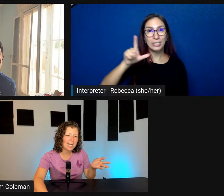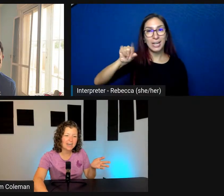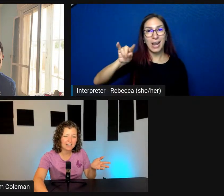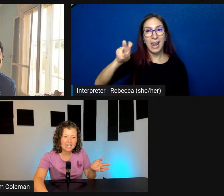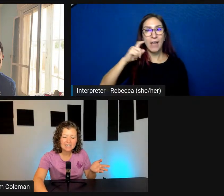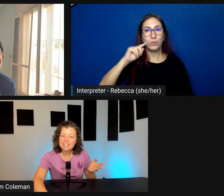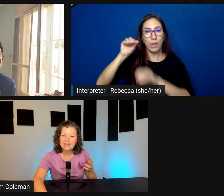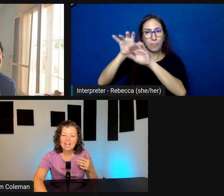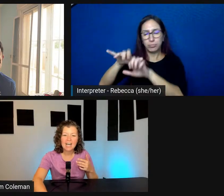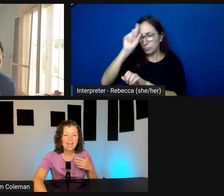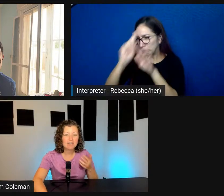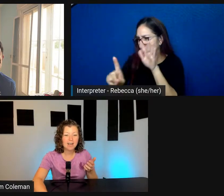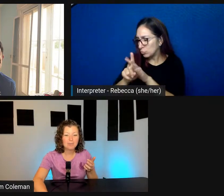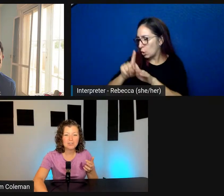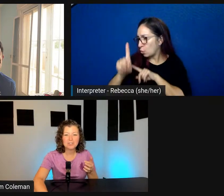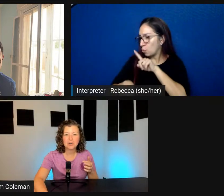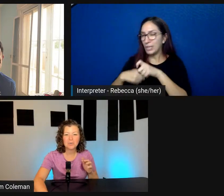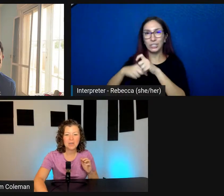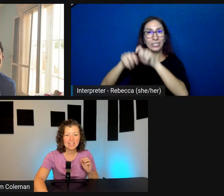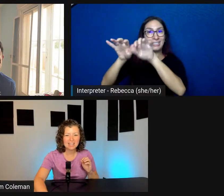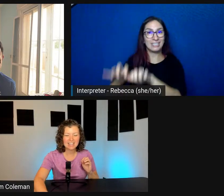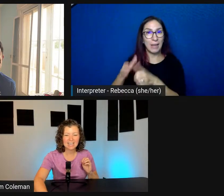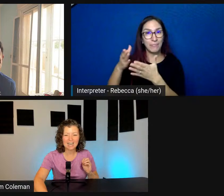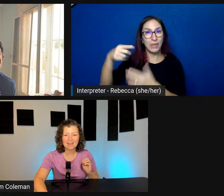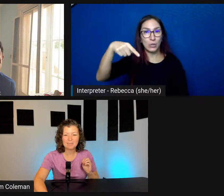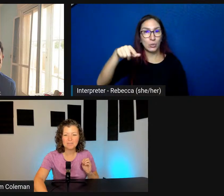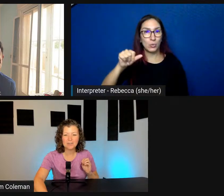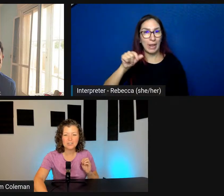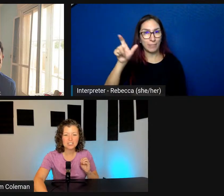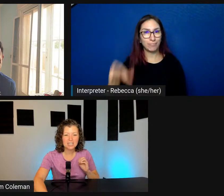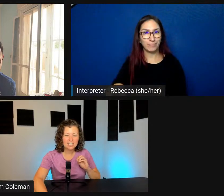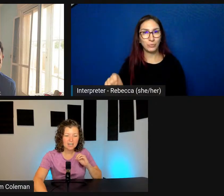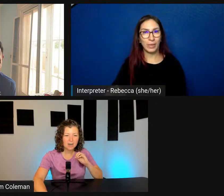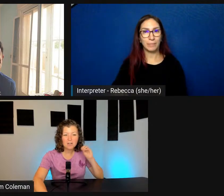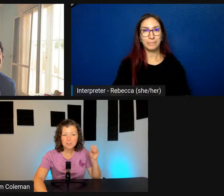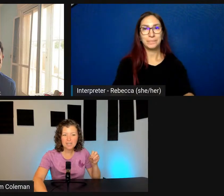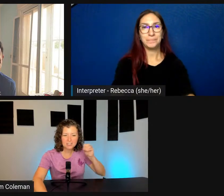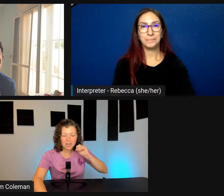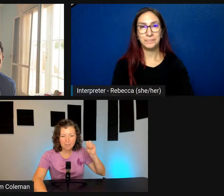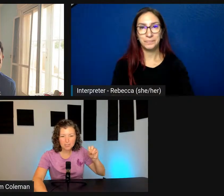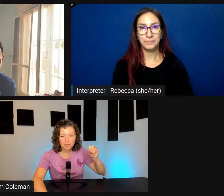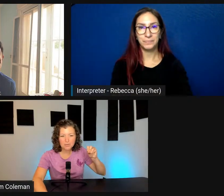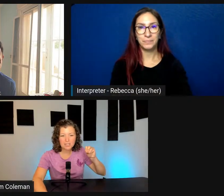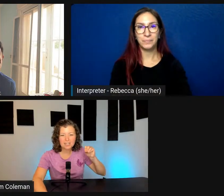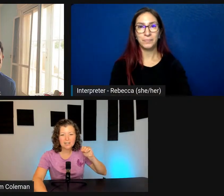Your last slide hit all the marks for the WordPress community as well. I appreciate that. If you are watching live and you